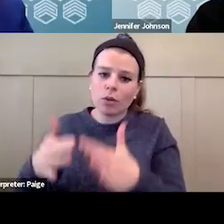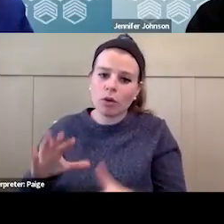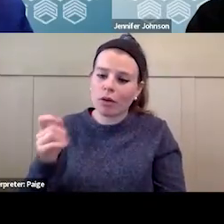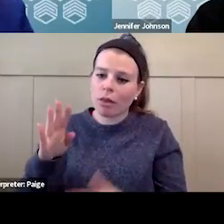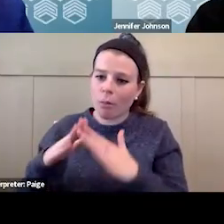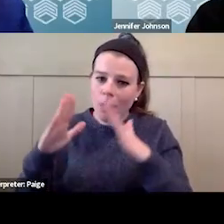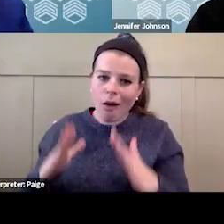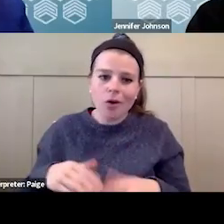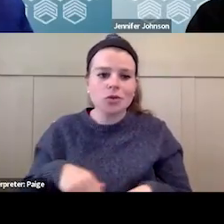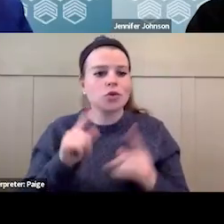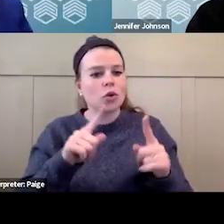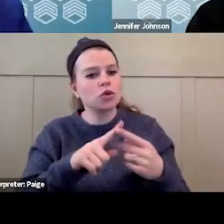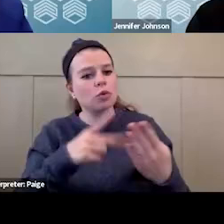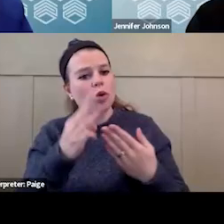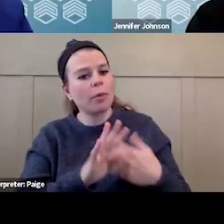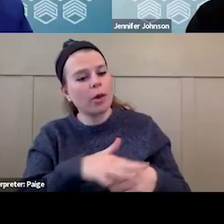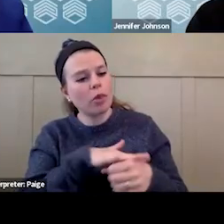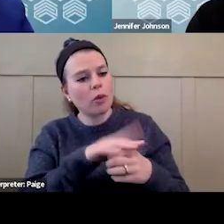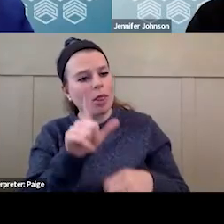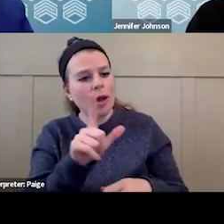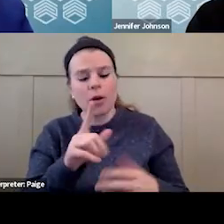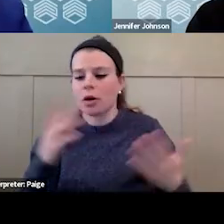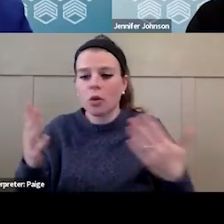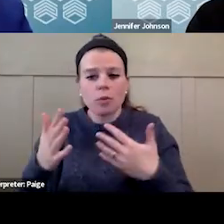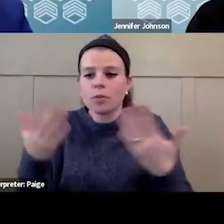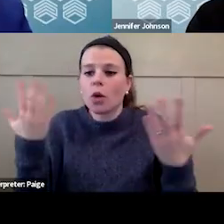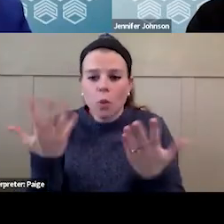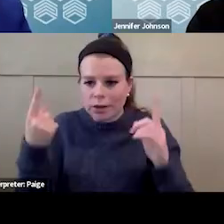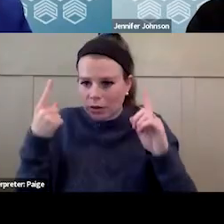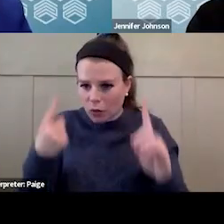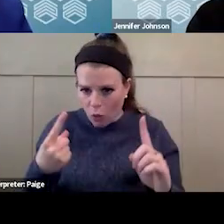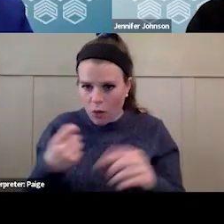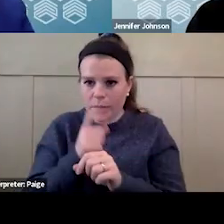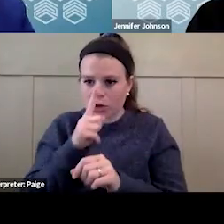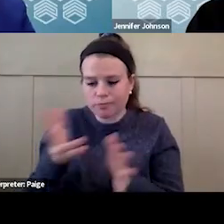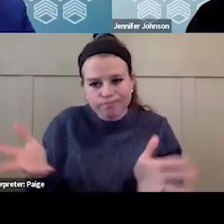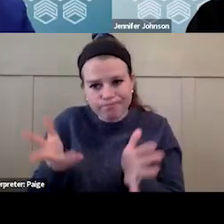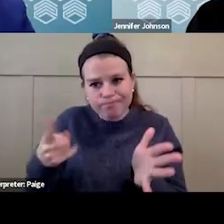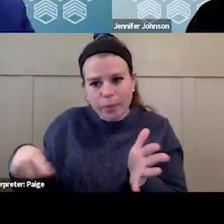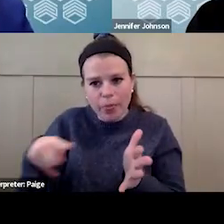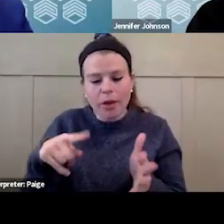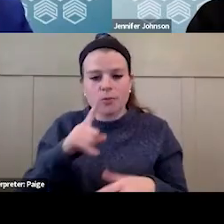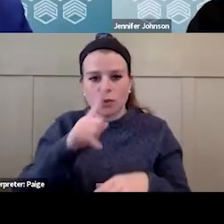whatever it is, what's the goal and what do we wanna encourage them to do? Um, explain that.